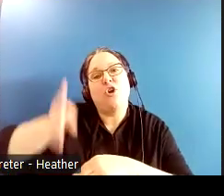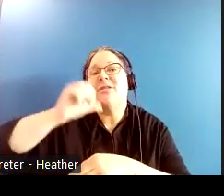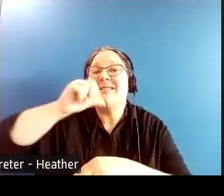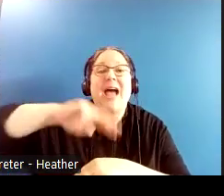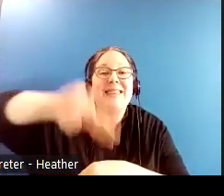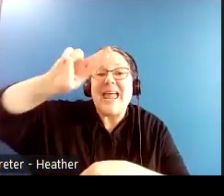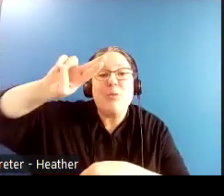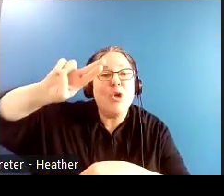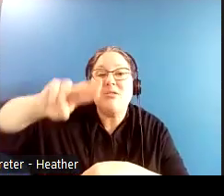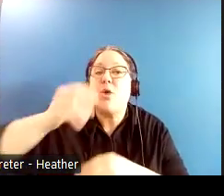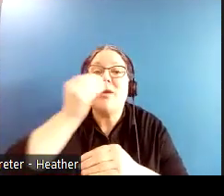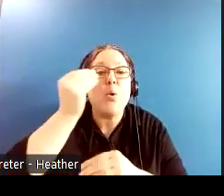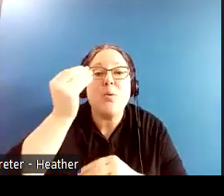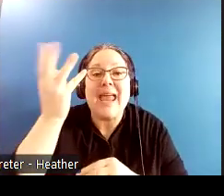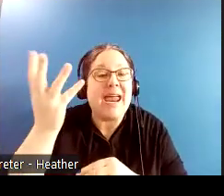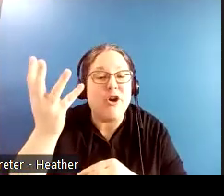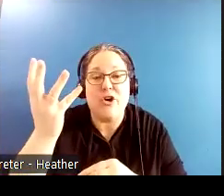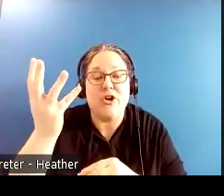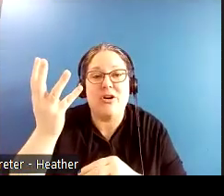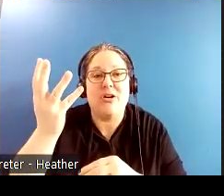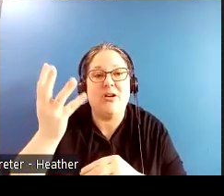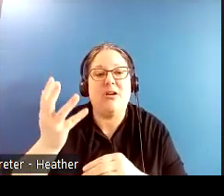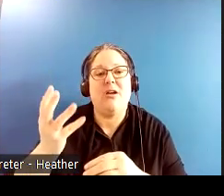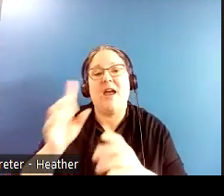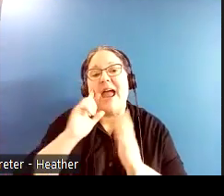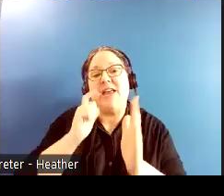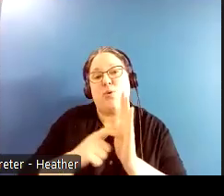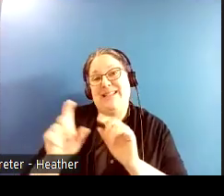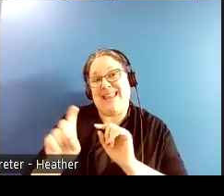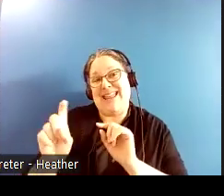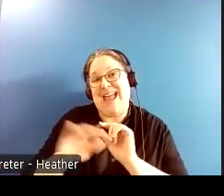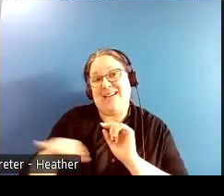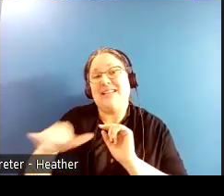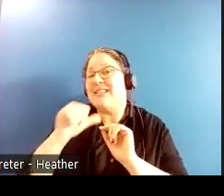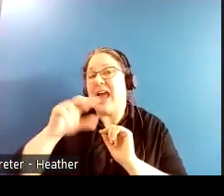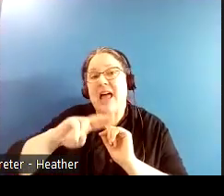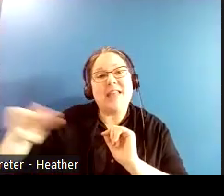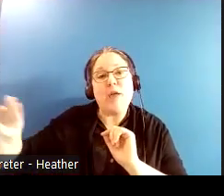You only care about relative heights. And notice that the x-axis is unlabeled. You don't care what